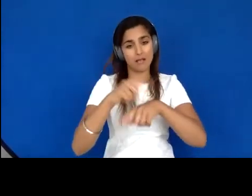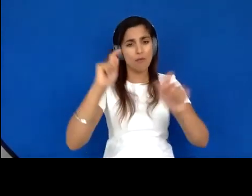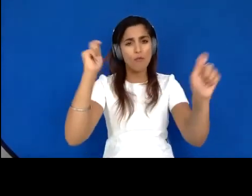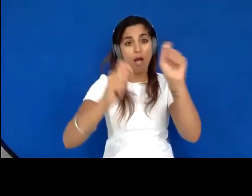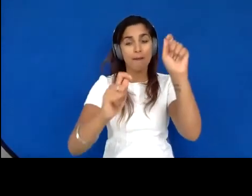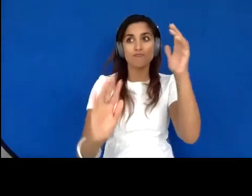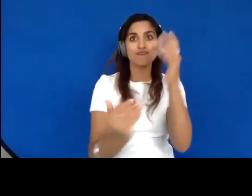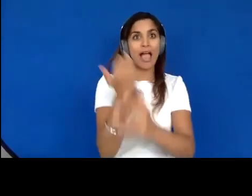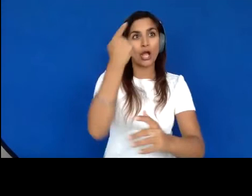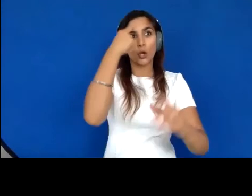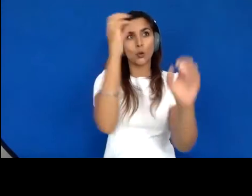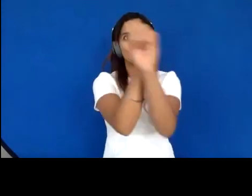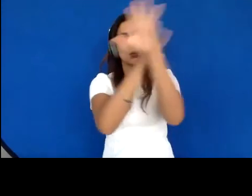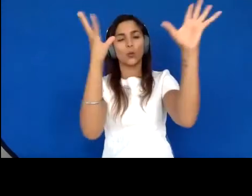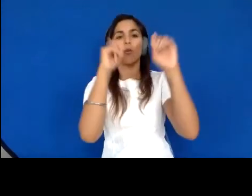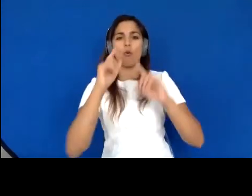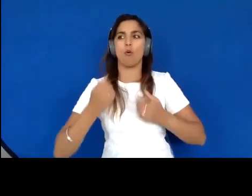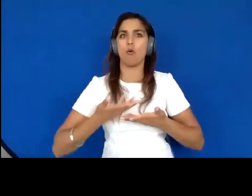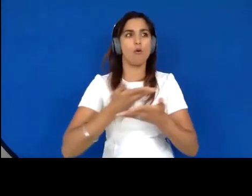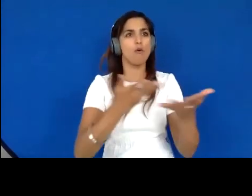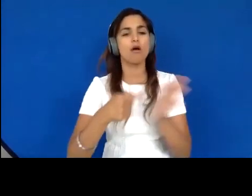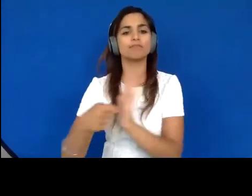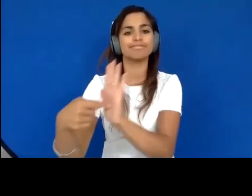represented within mainstream media and culture but also to challenge